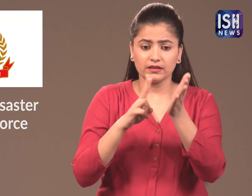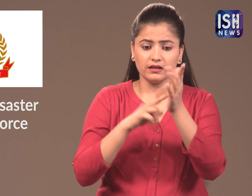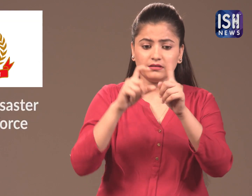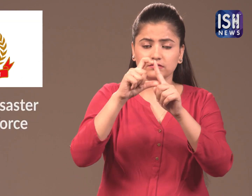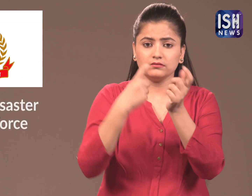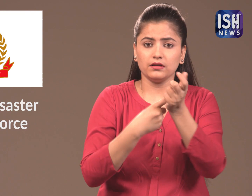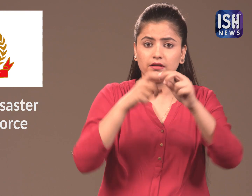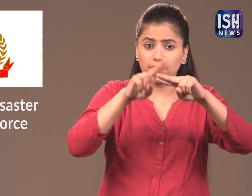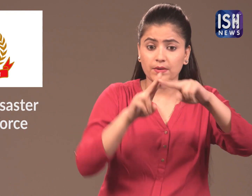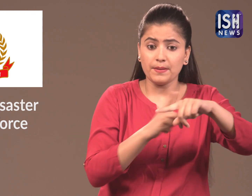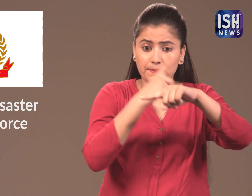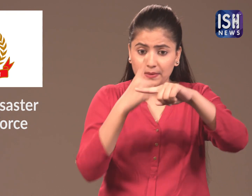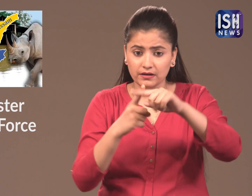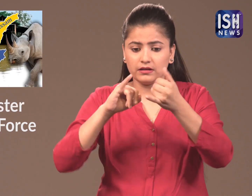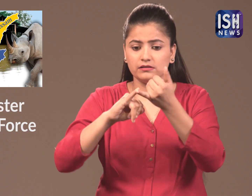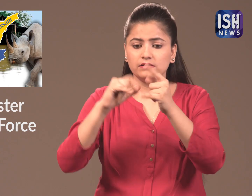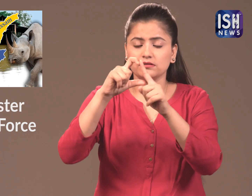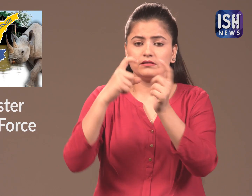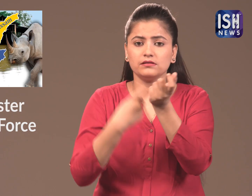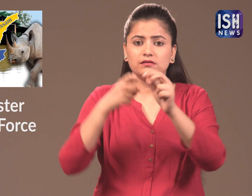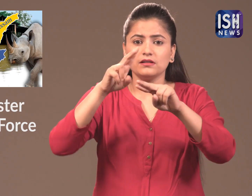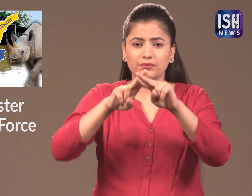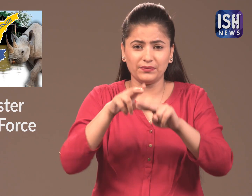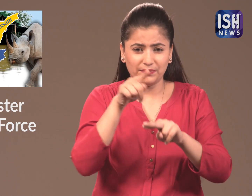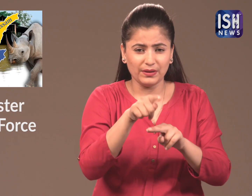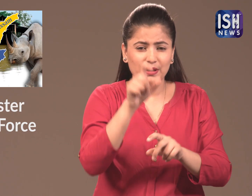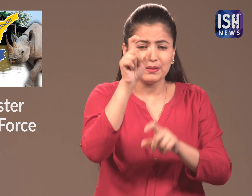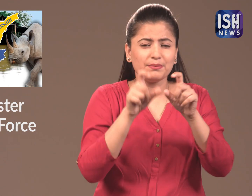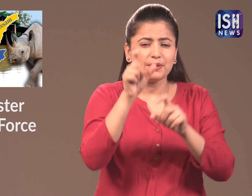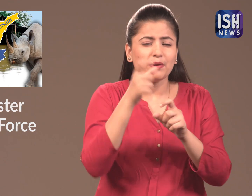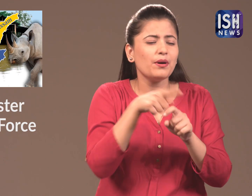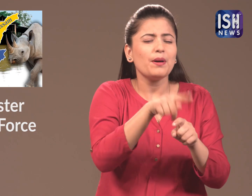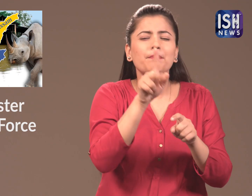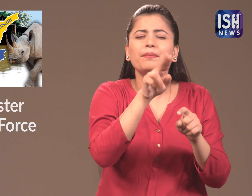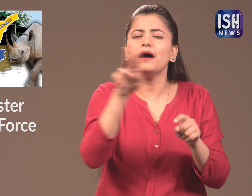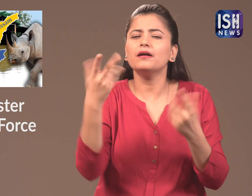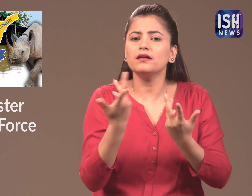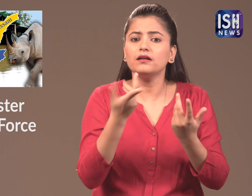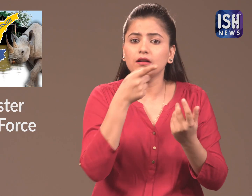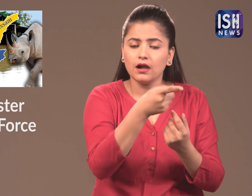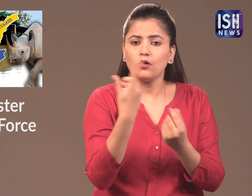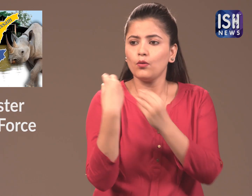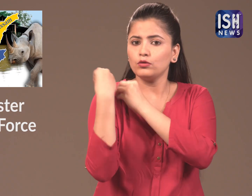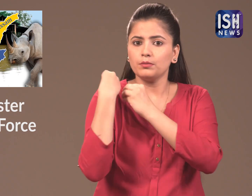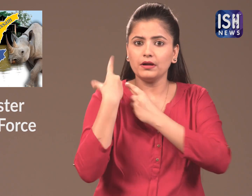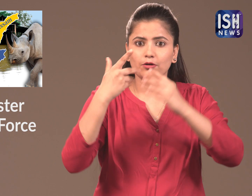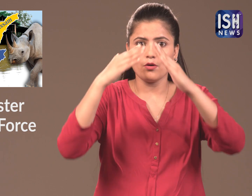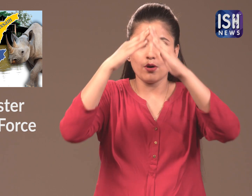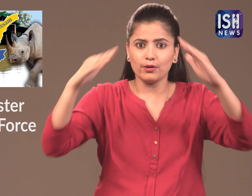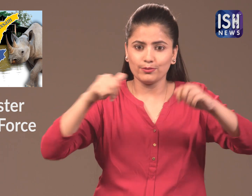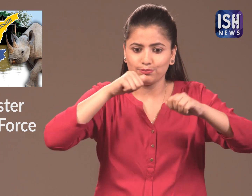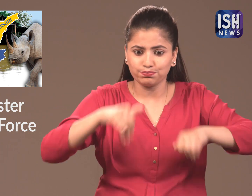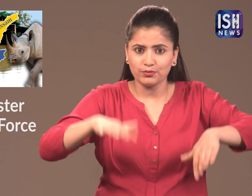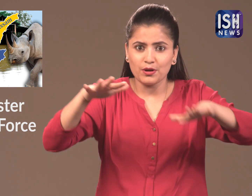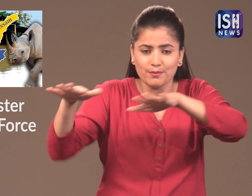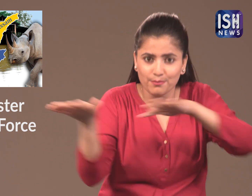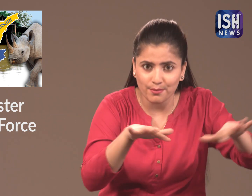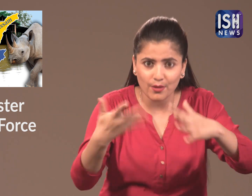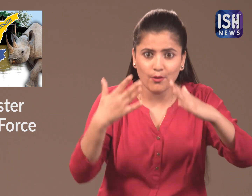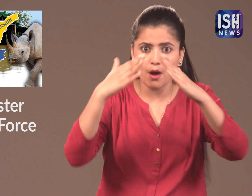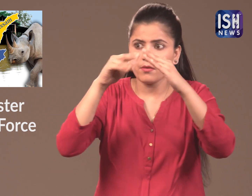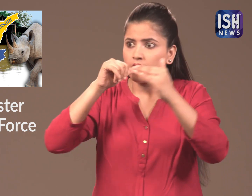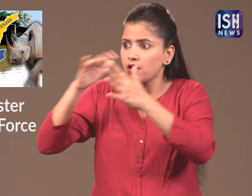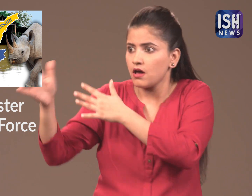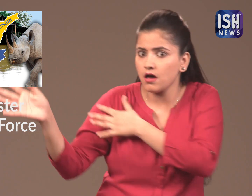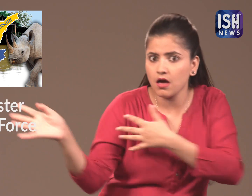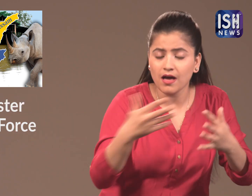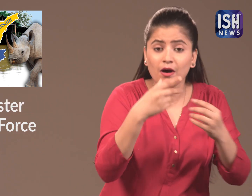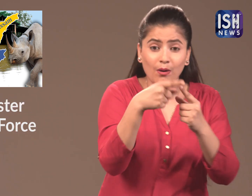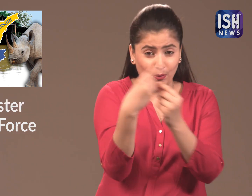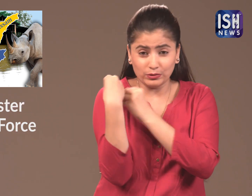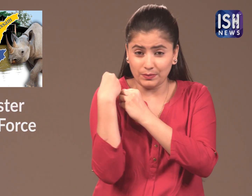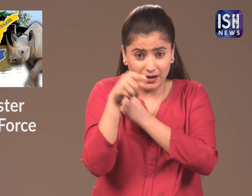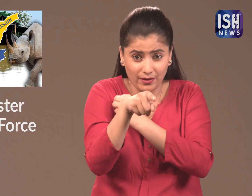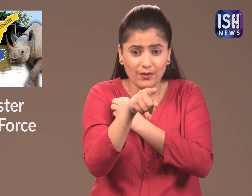The NDRF and SDRF responsible for disaster management,